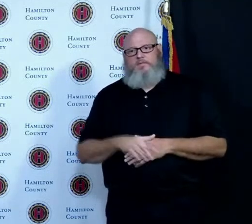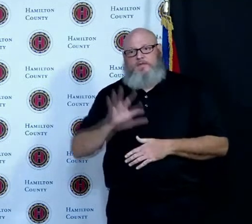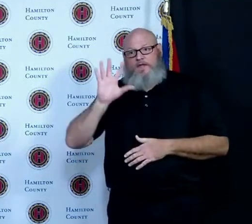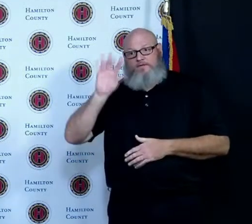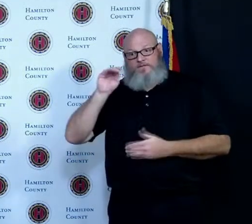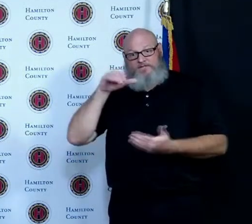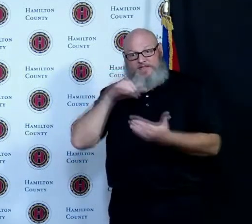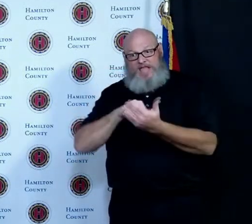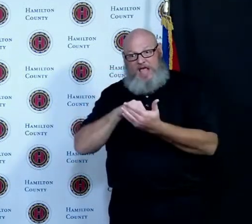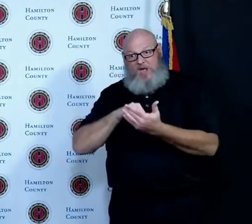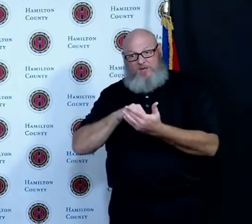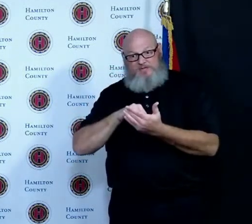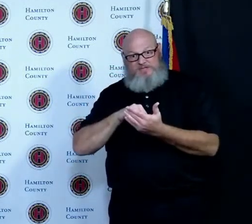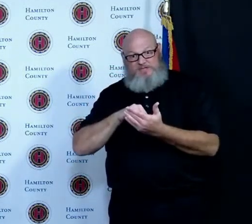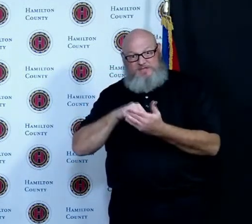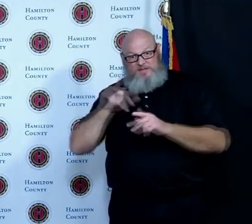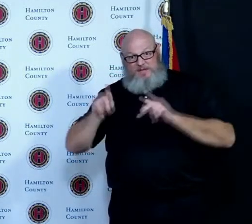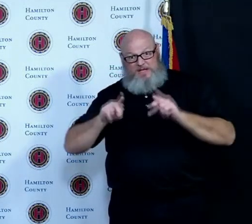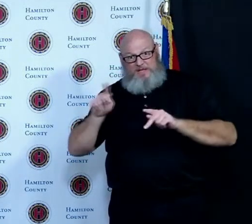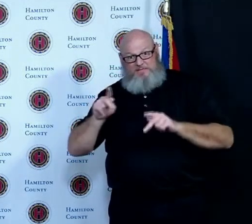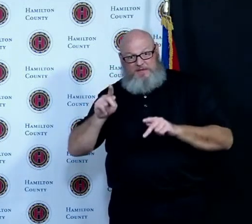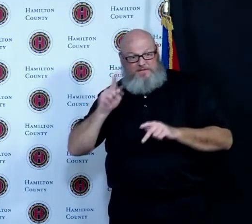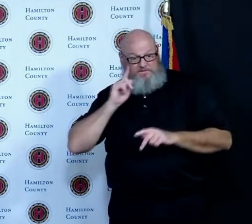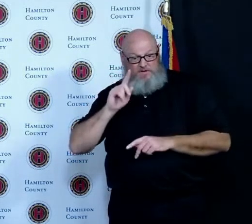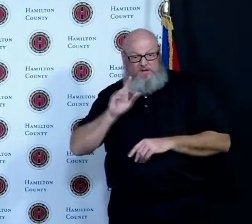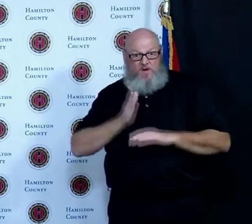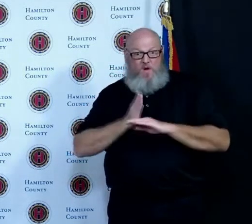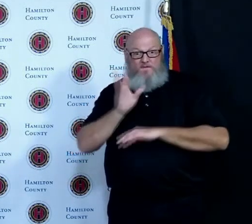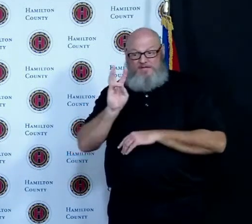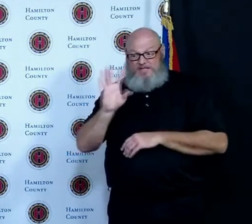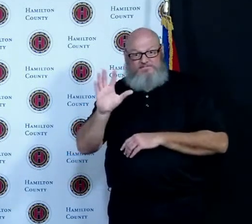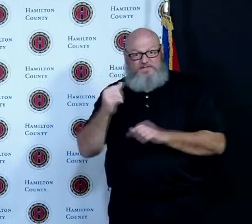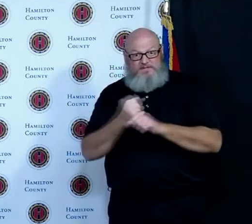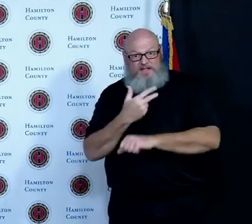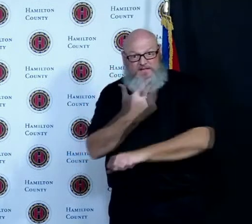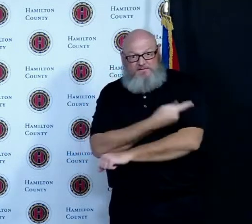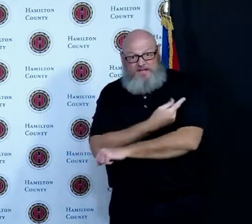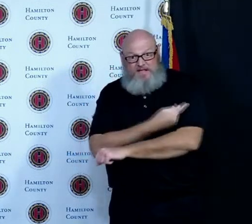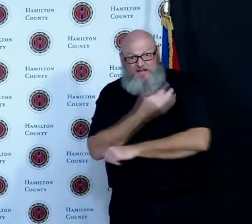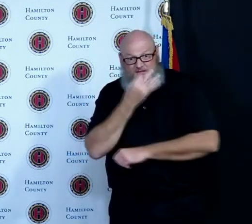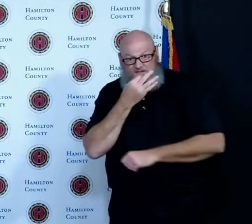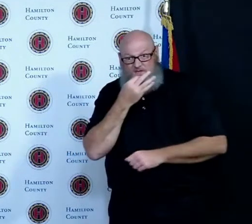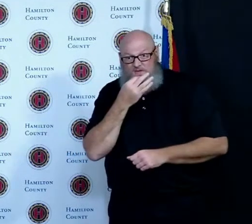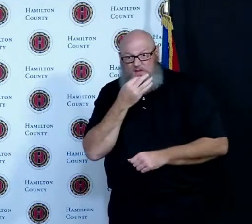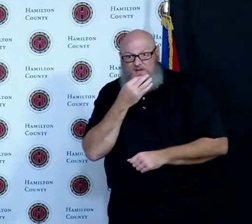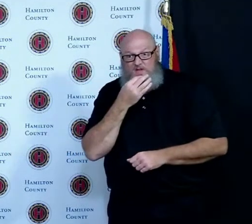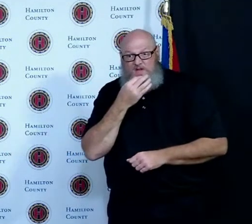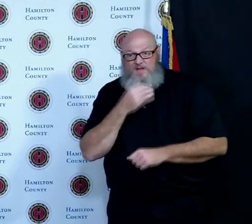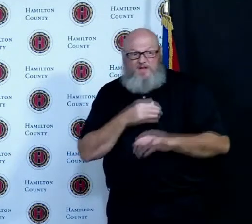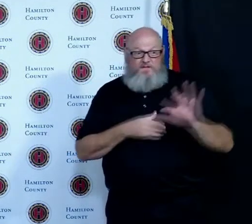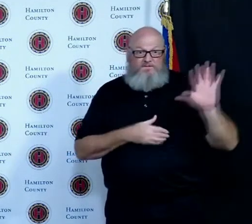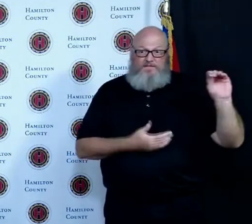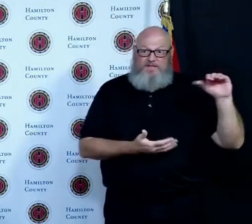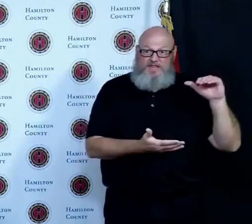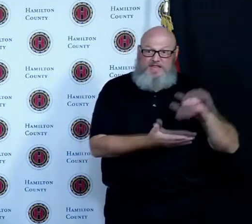during the first week and probably 50,000 for the next week the time frame on this it seems to me